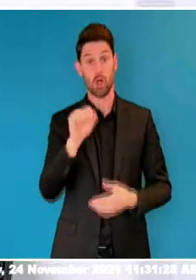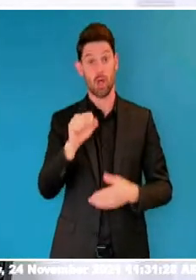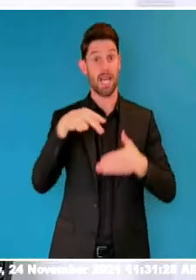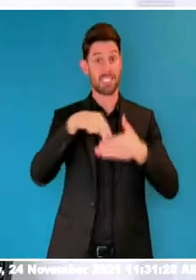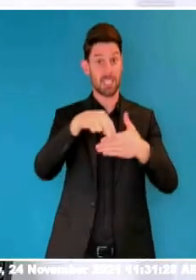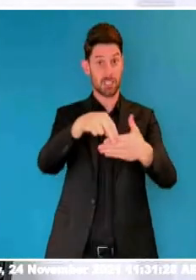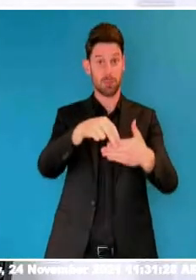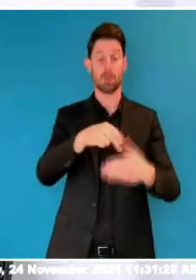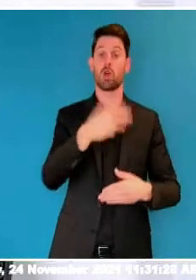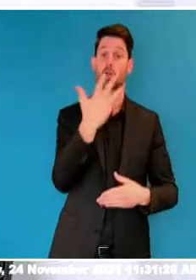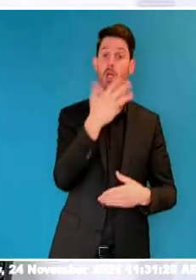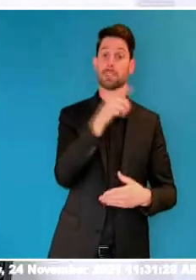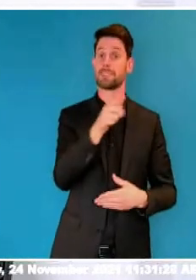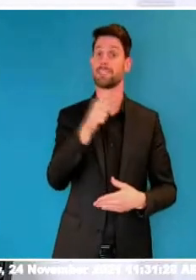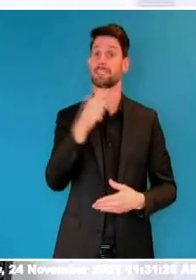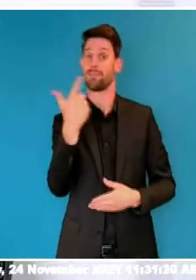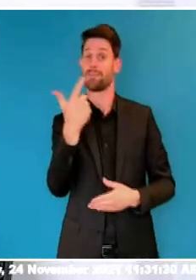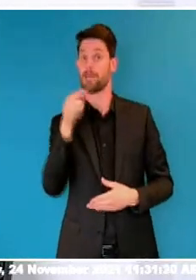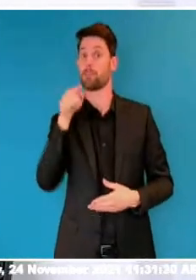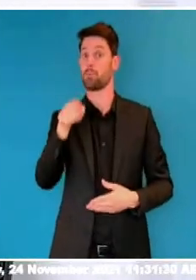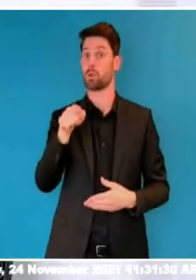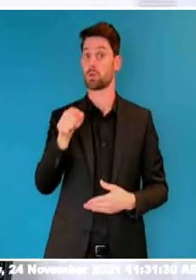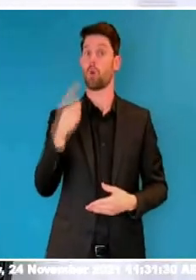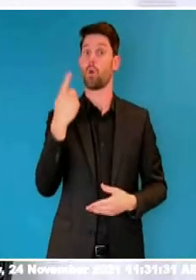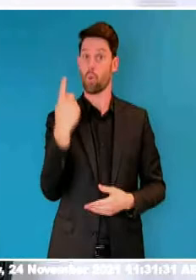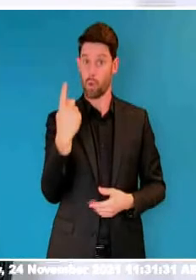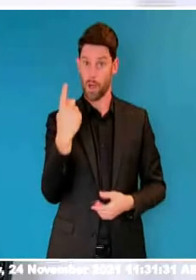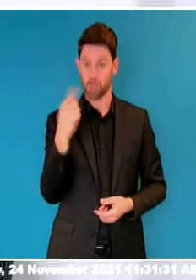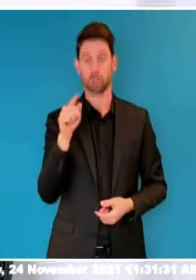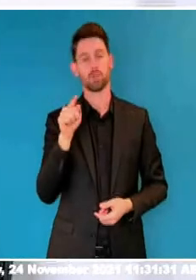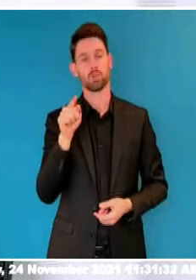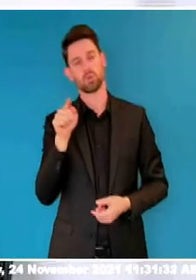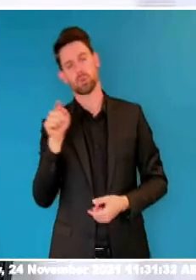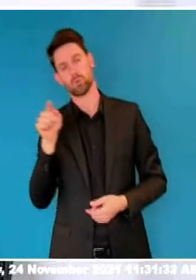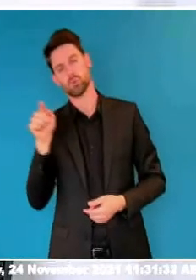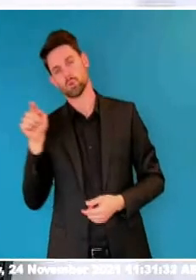19 17.1 through to 19 17.11.